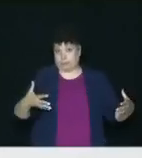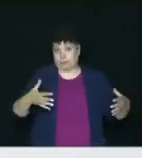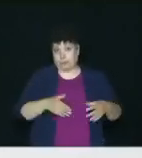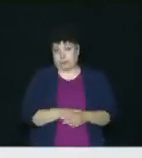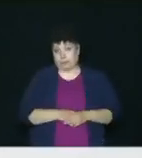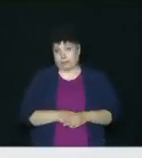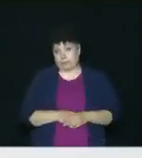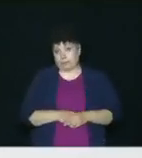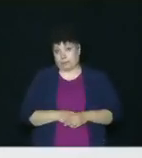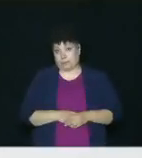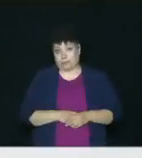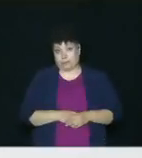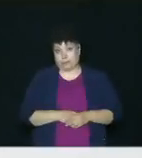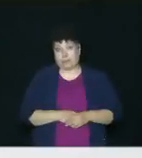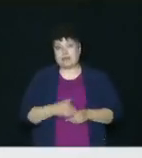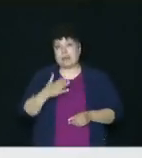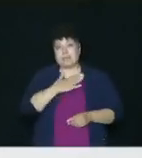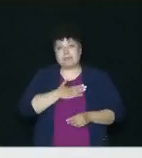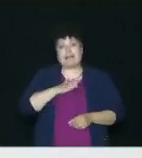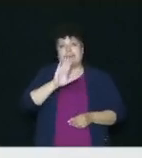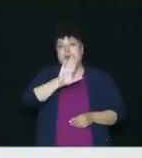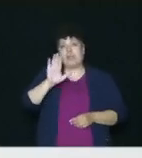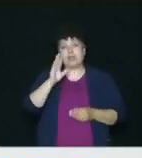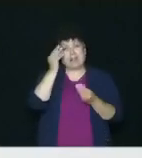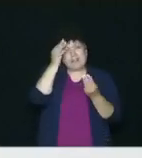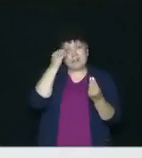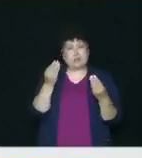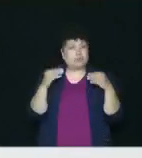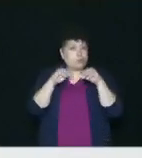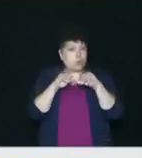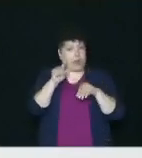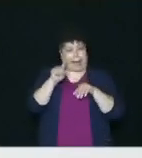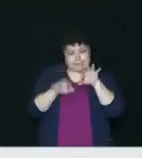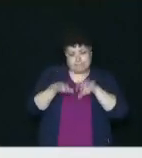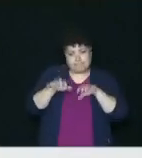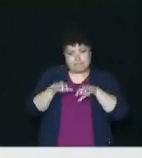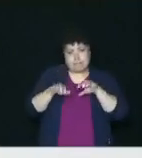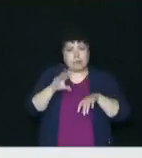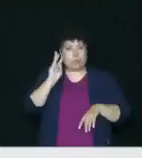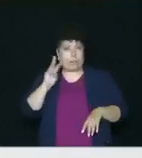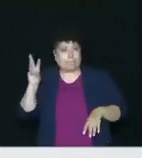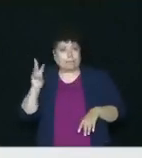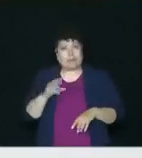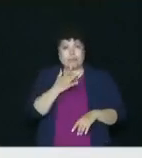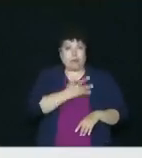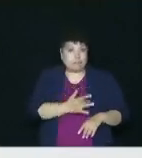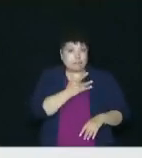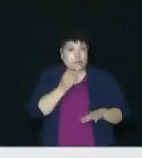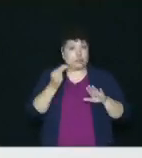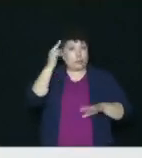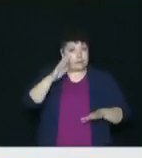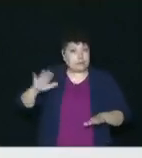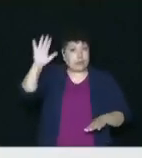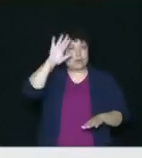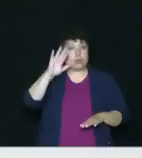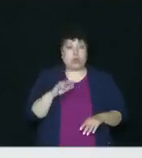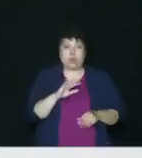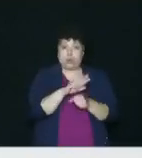UNDERSTAND THEY'LL BE ROLLING OUT VACCINATION PROGRAMS FOR